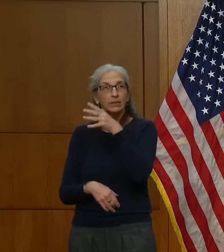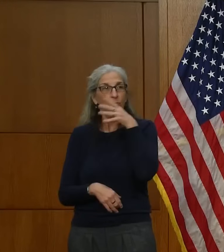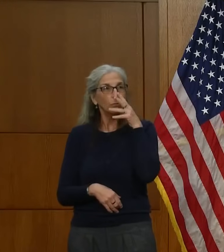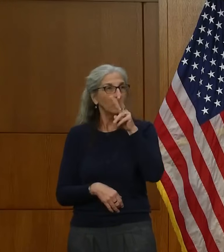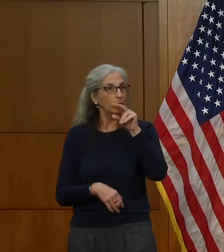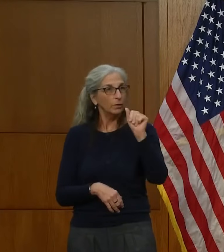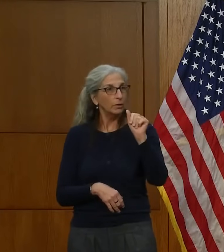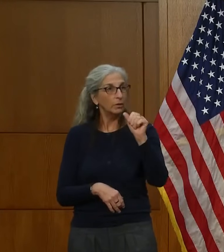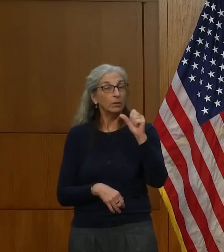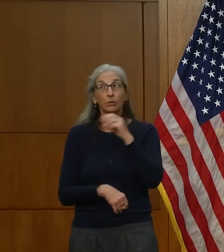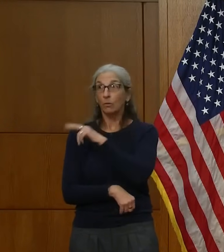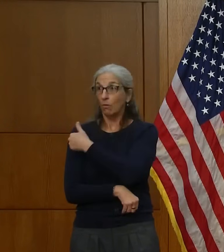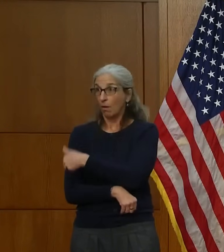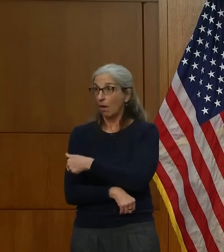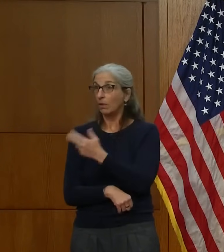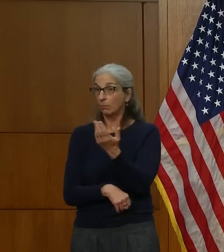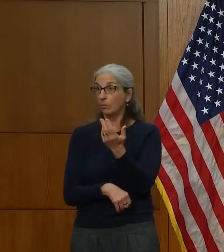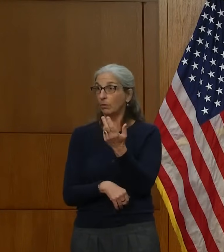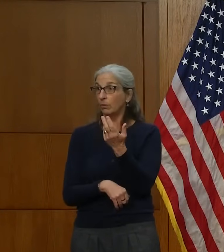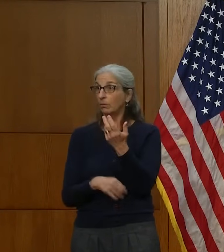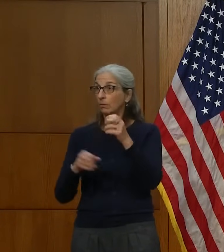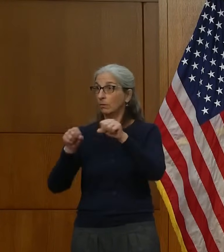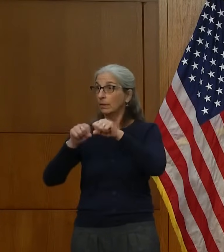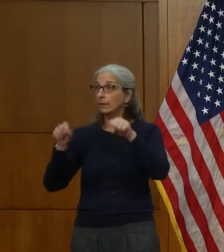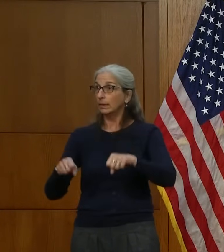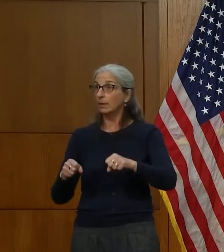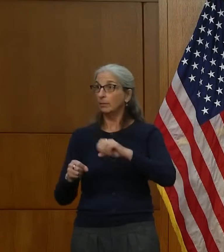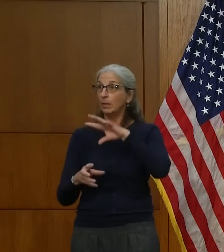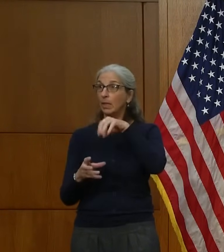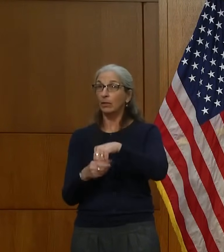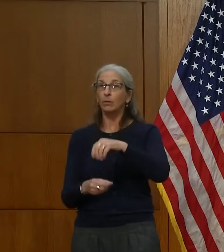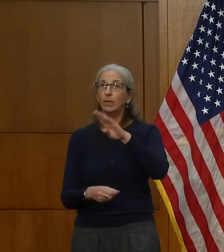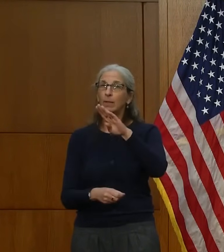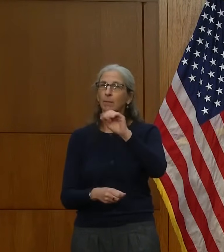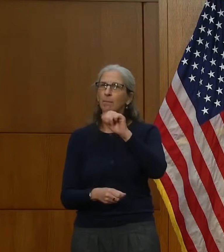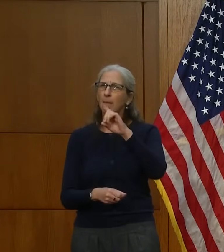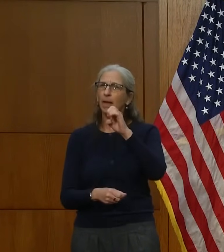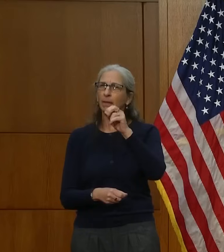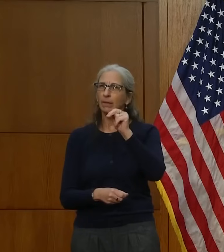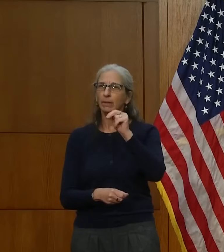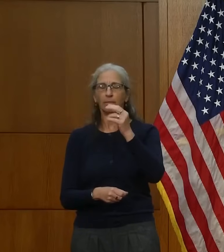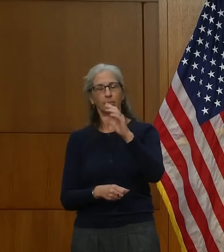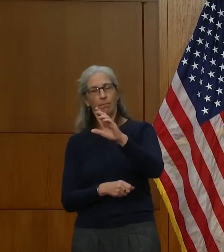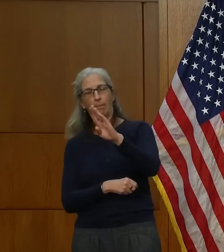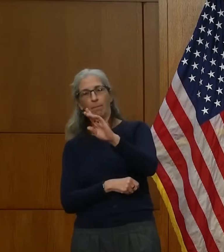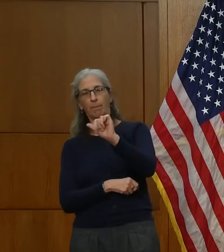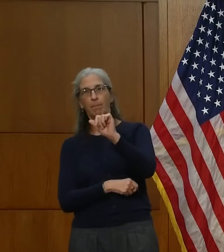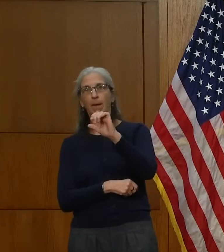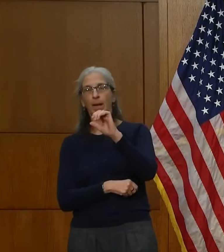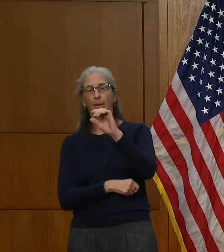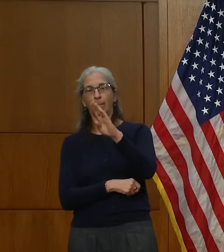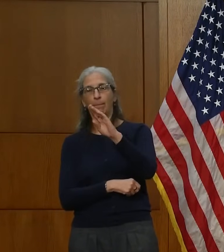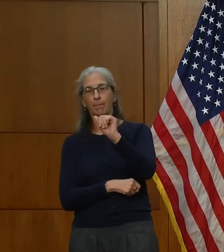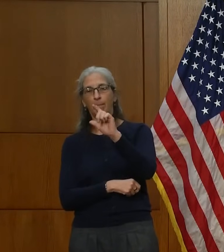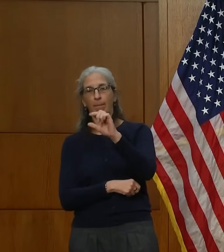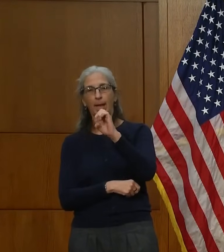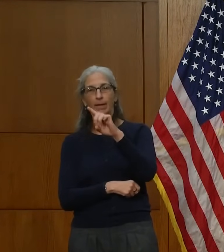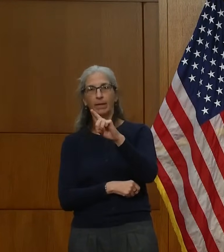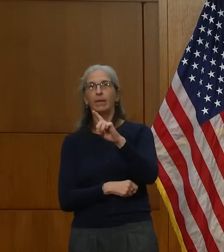NEED AND SO. THE HOSPITAL